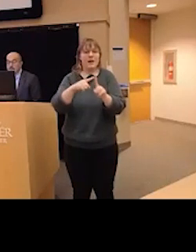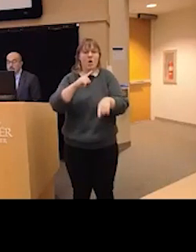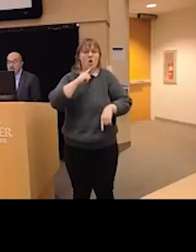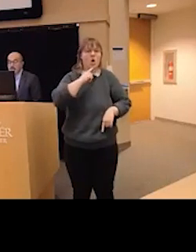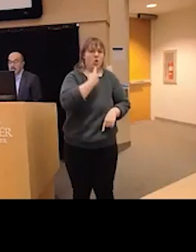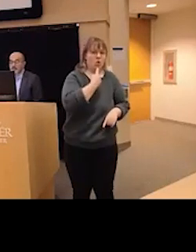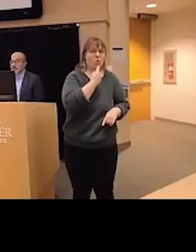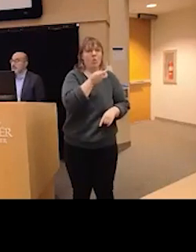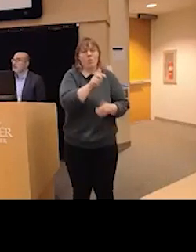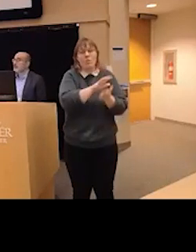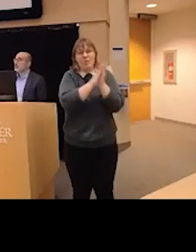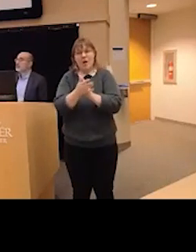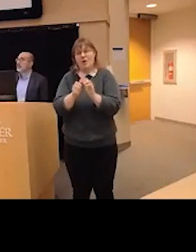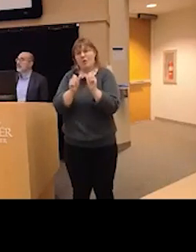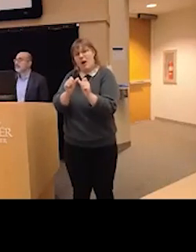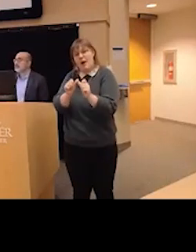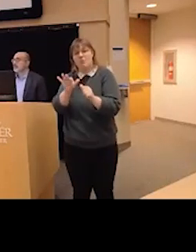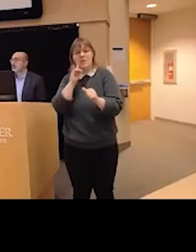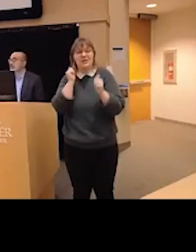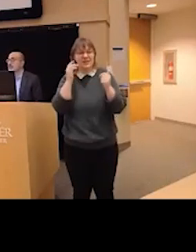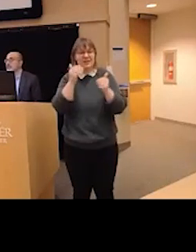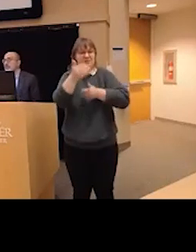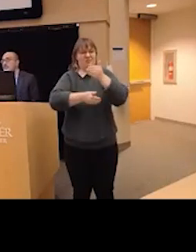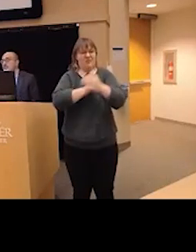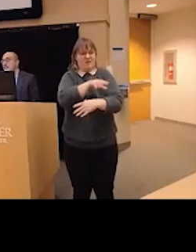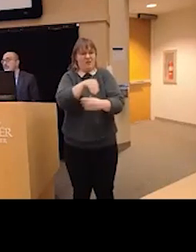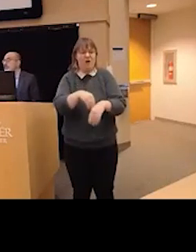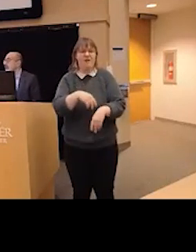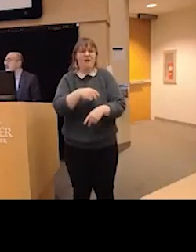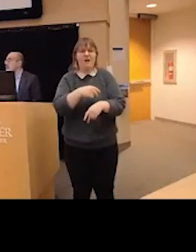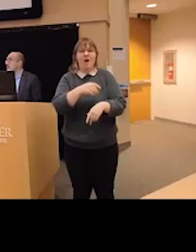pain um but you have all sorts of mechanisms that are involved the muscle skle system all sorts of